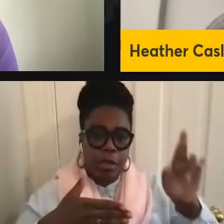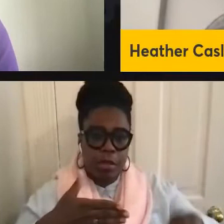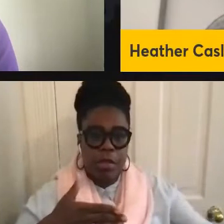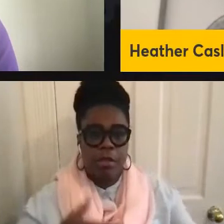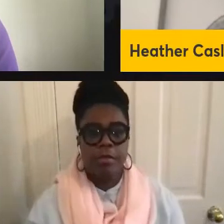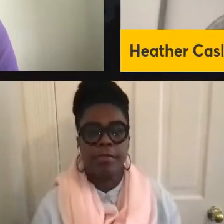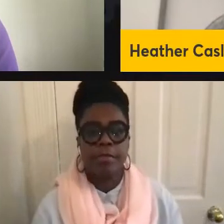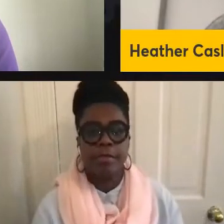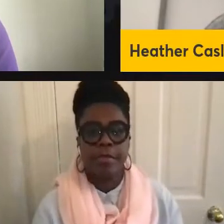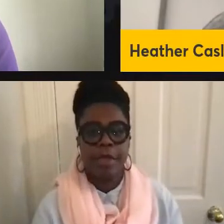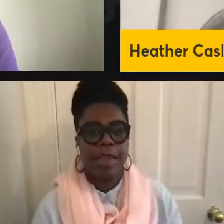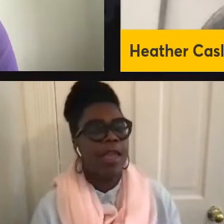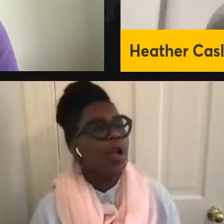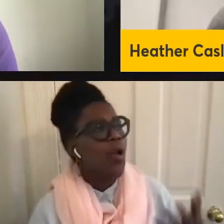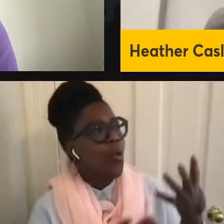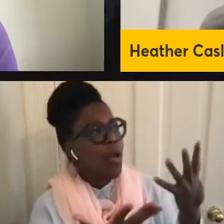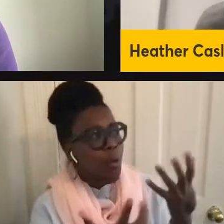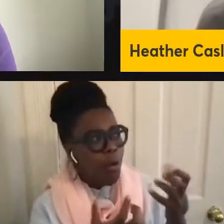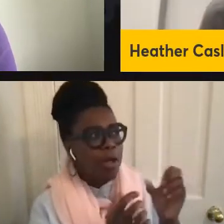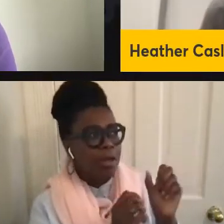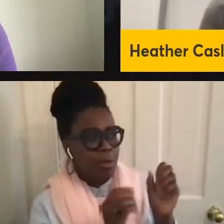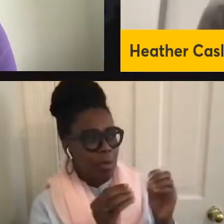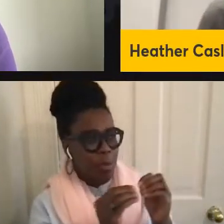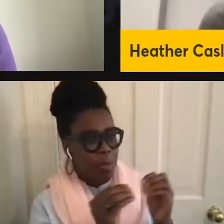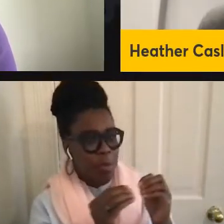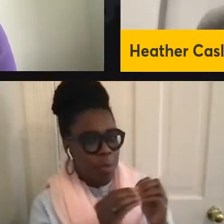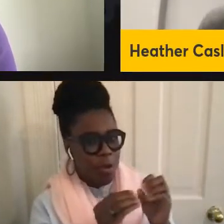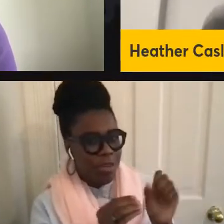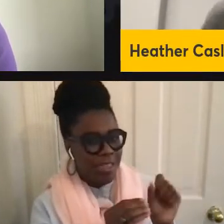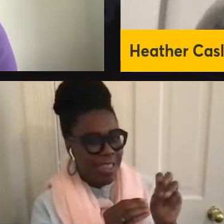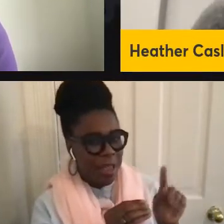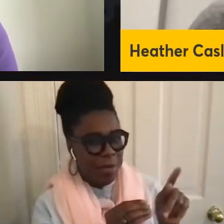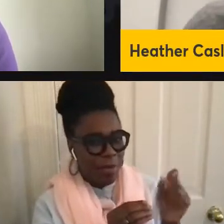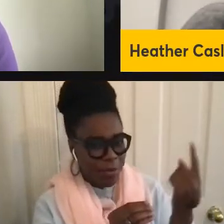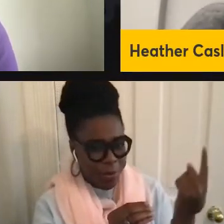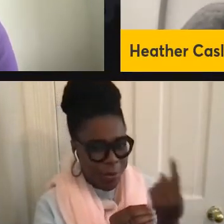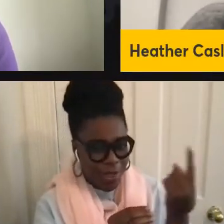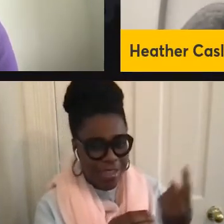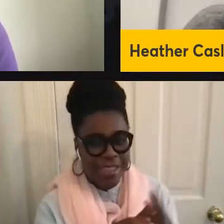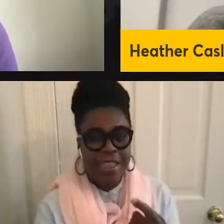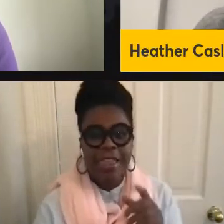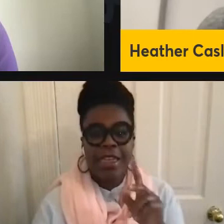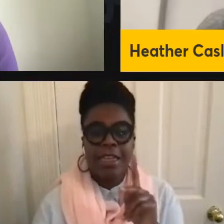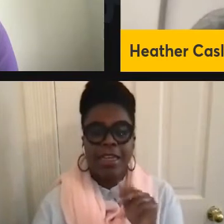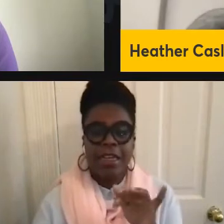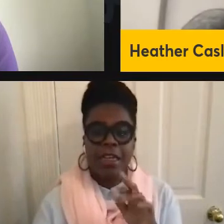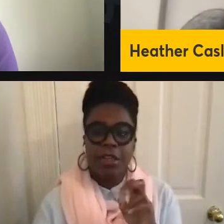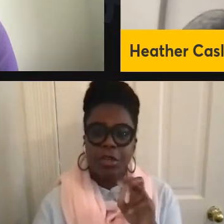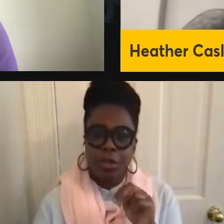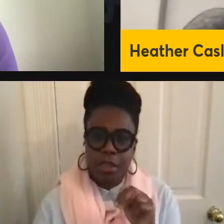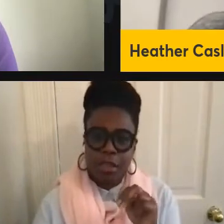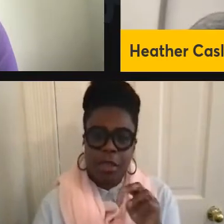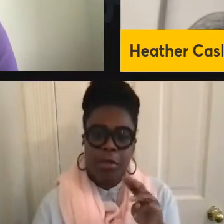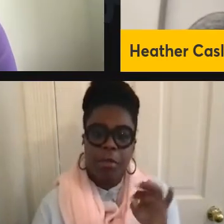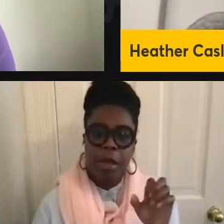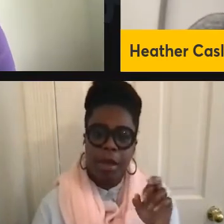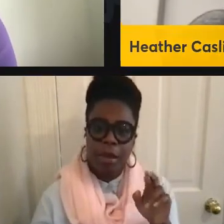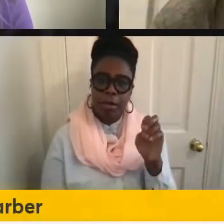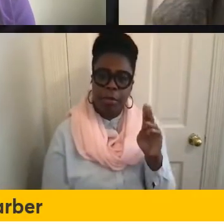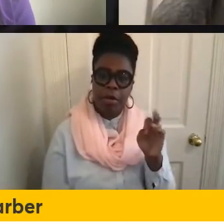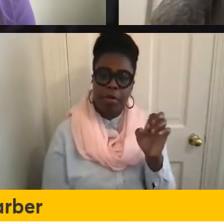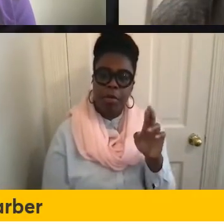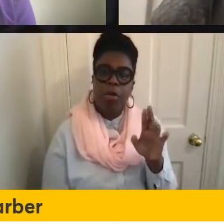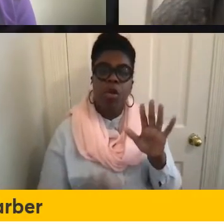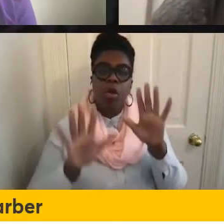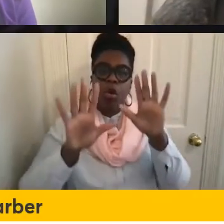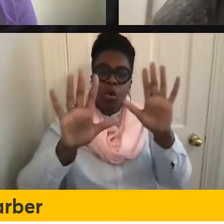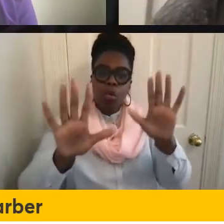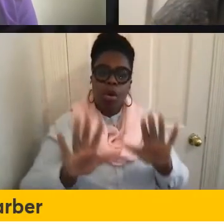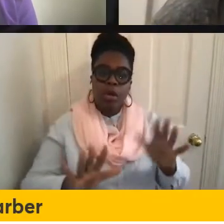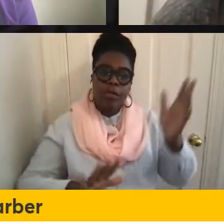We always wish for more samples right? Um, Katrine Meyer barber asked, well, she said wonderful talk, do you think ATP one B